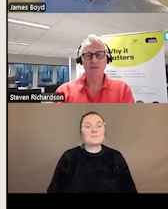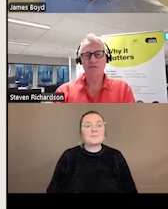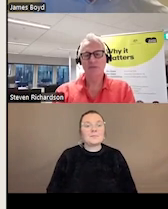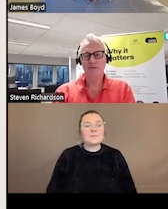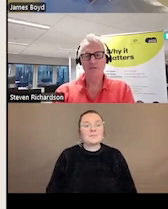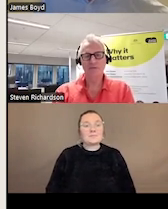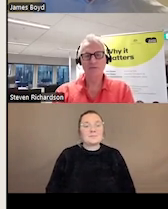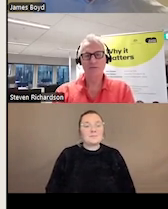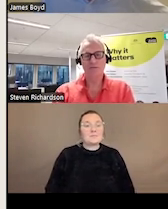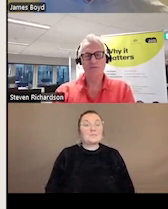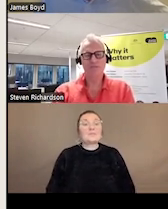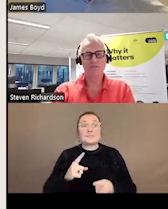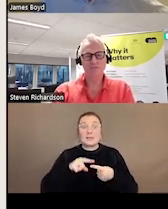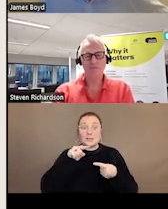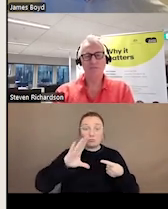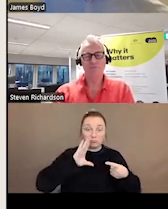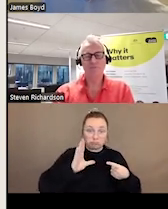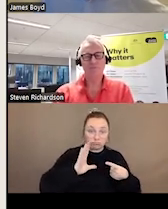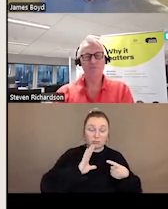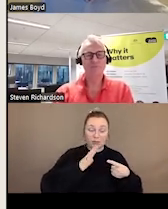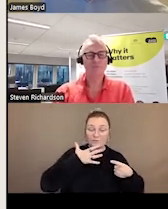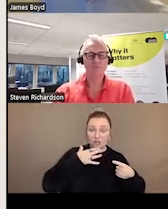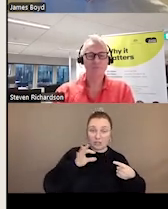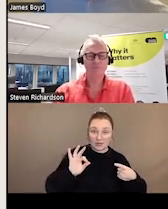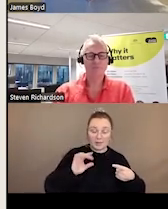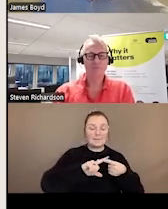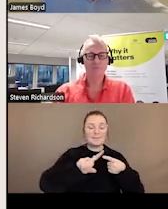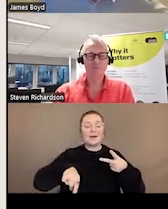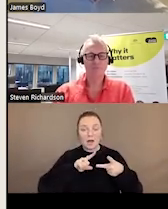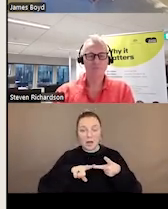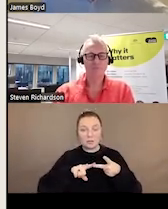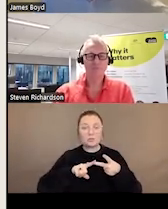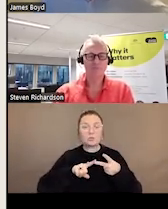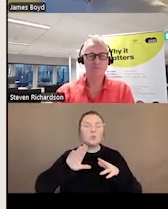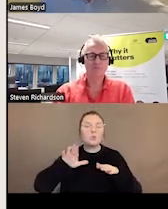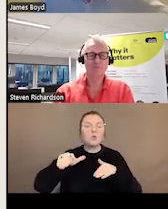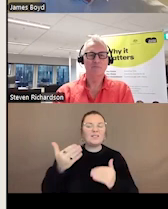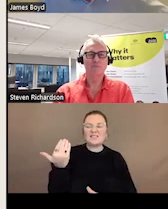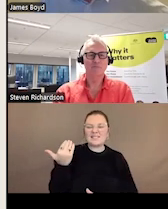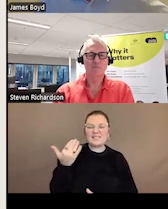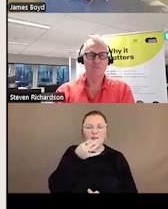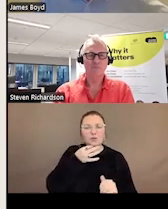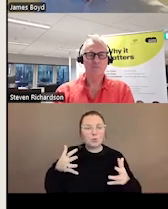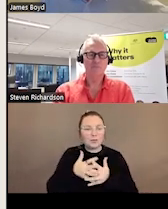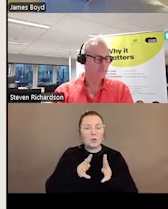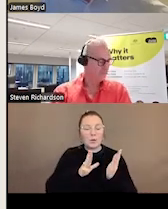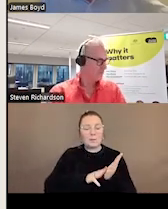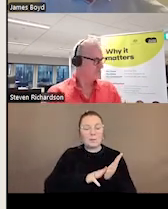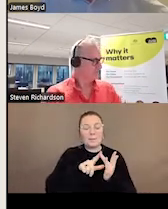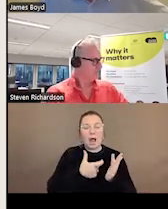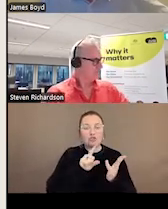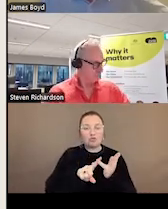In addition to that, we have also offered in recent weeks micro grants to organisations